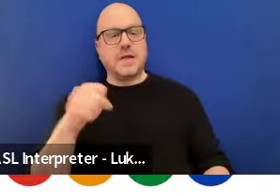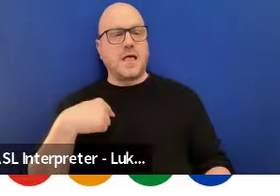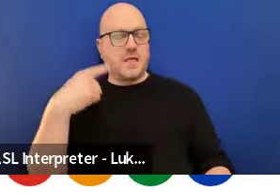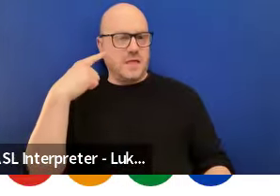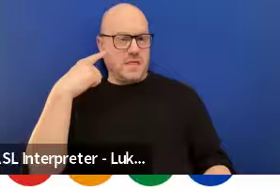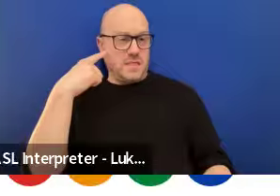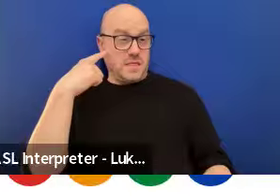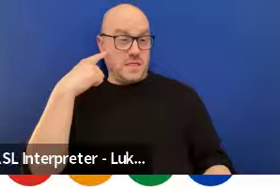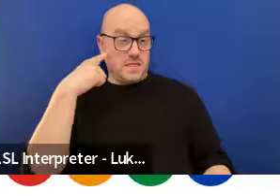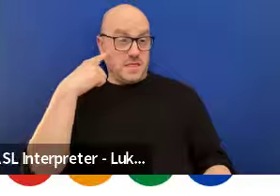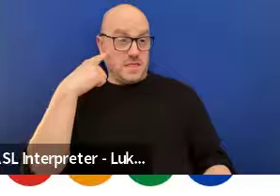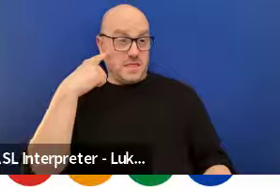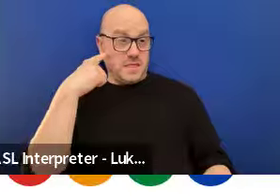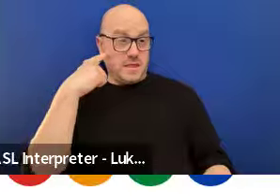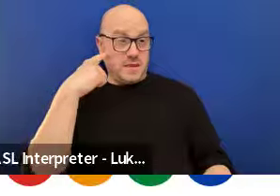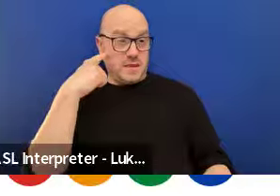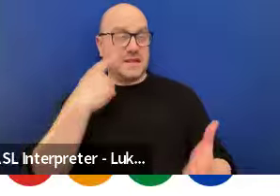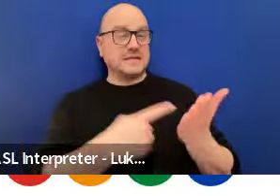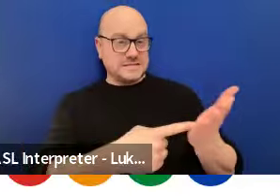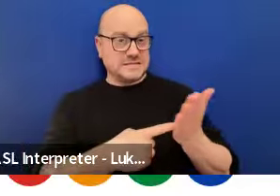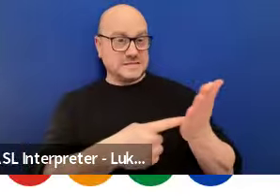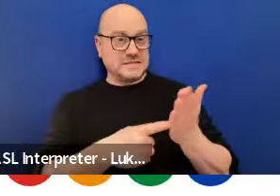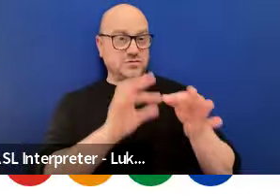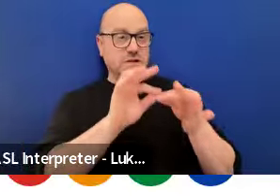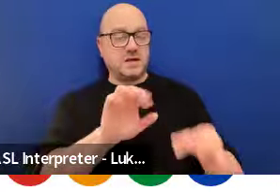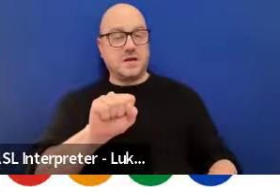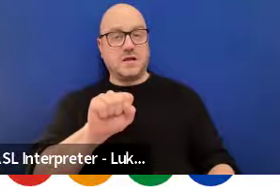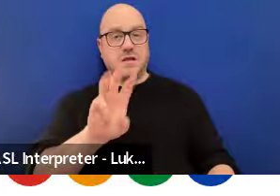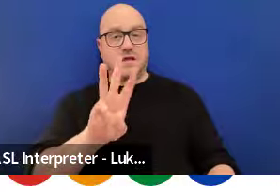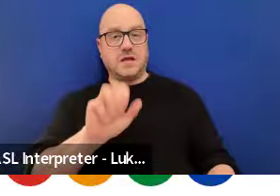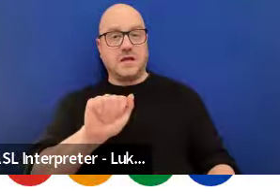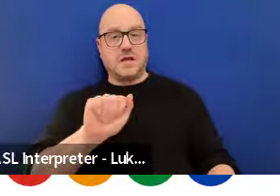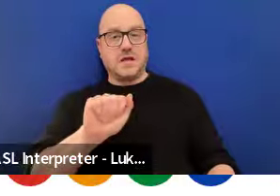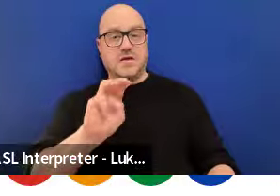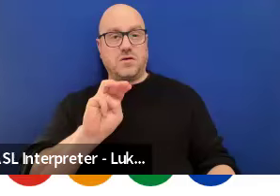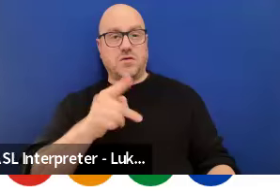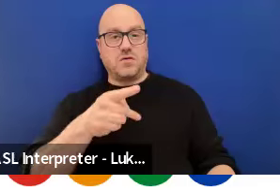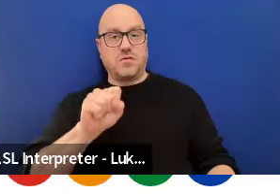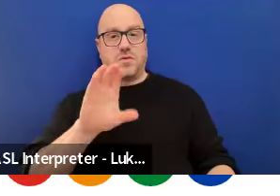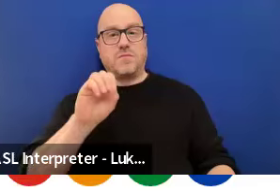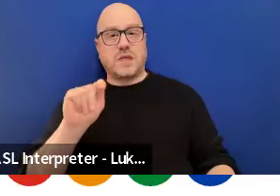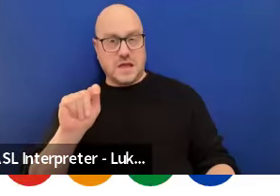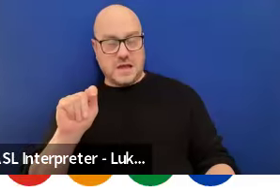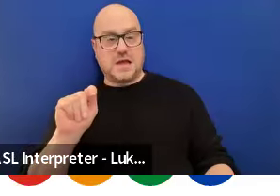I JUST WILL SAY ONE LAST THING.